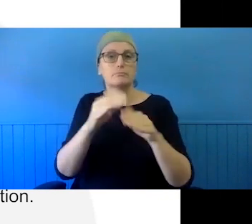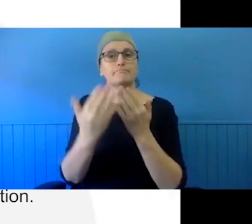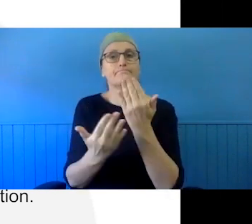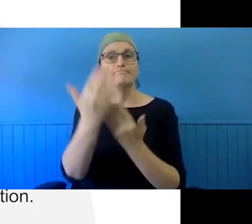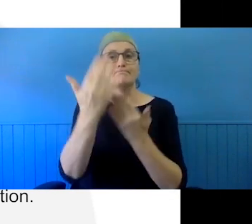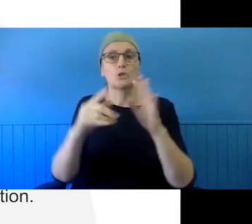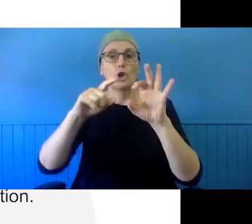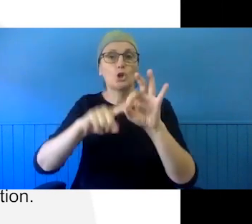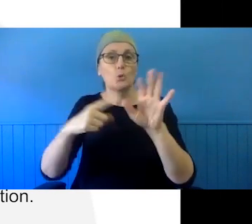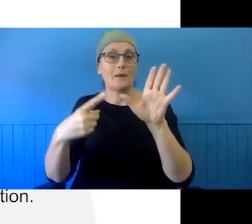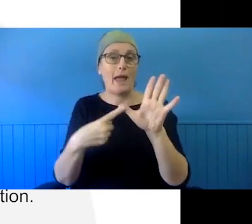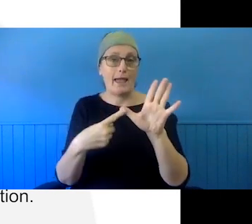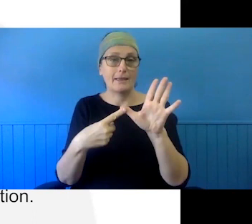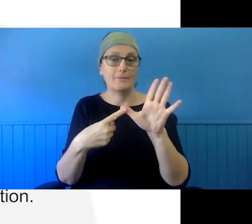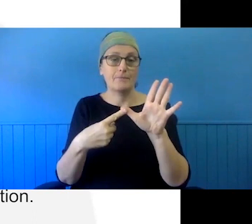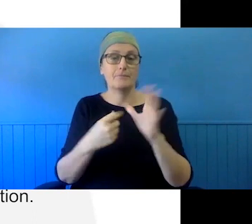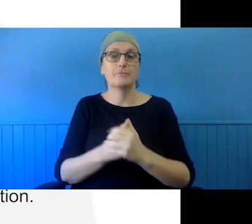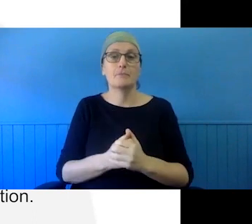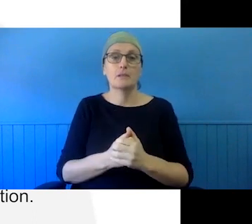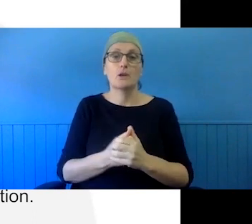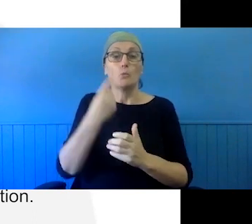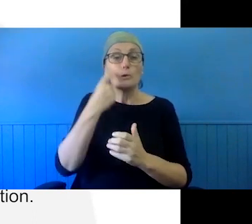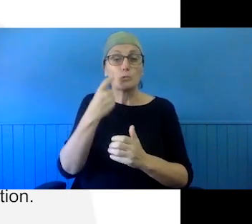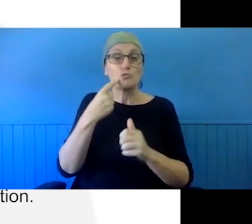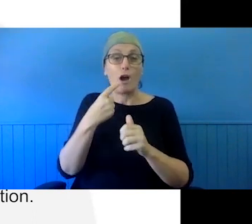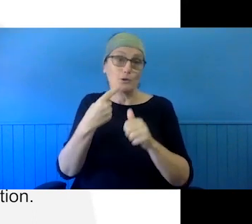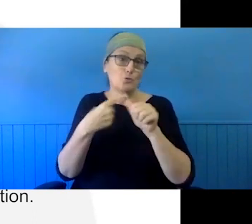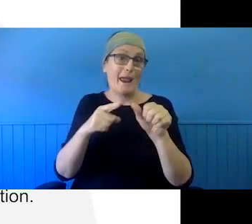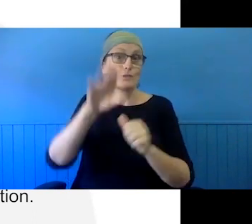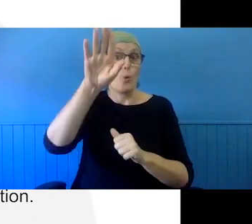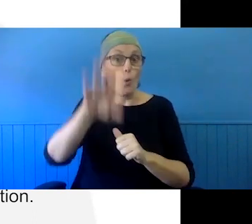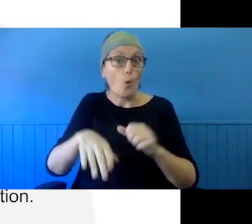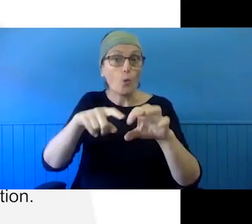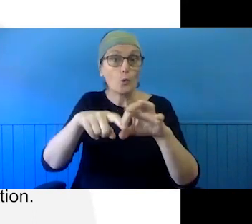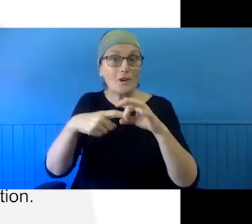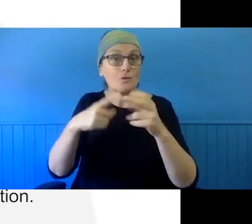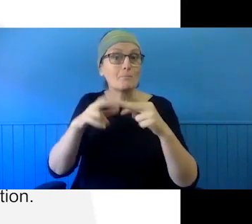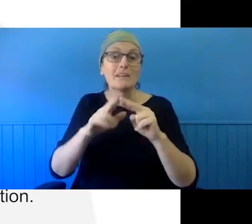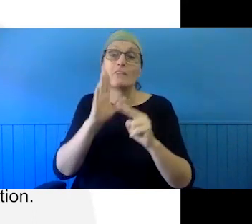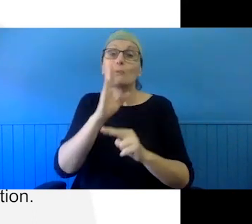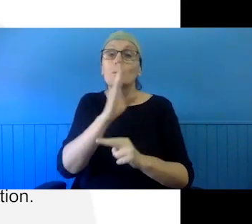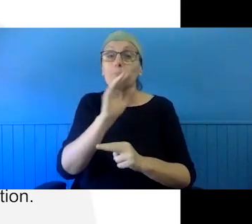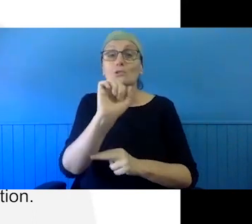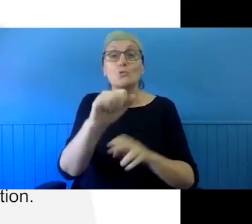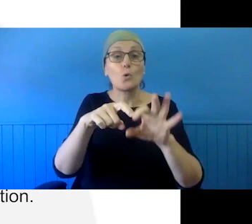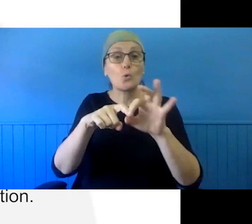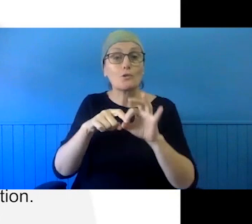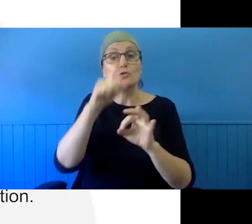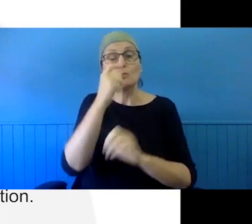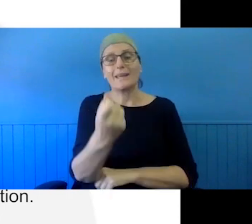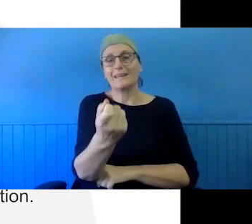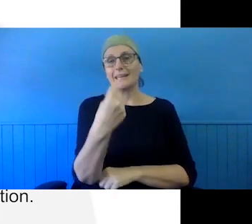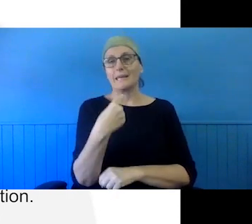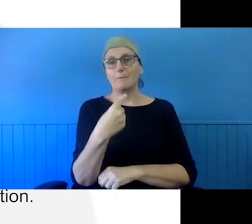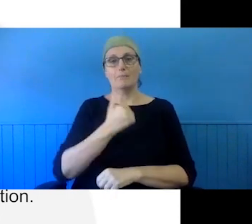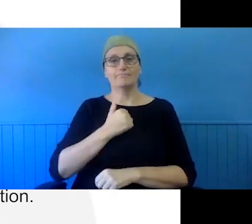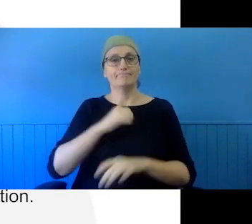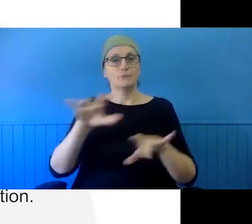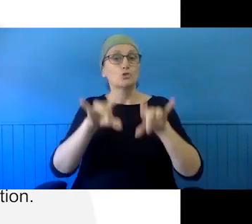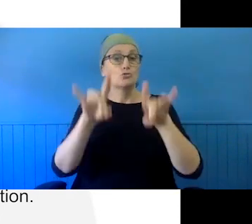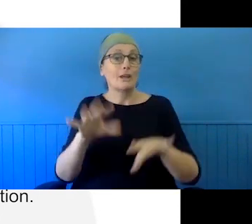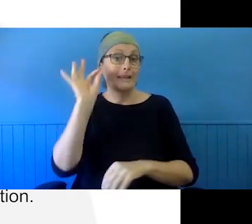you run out of time, you can send us an email at